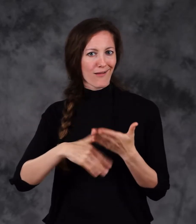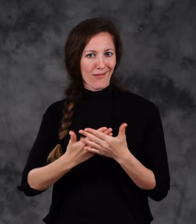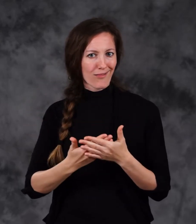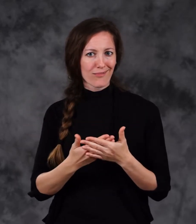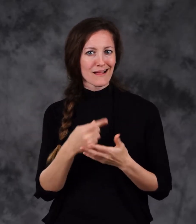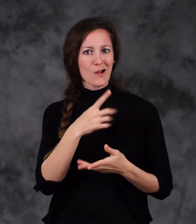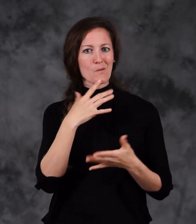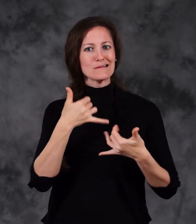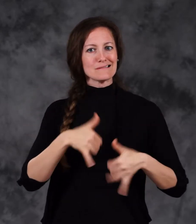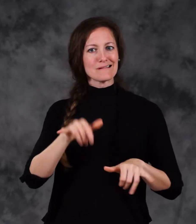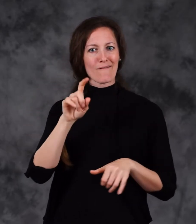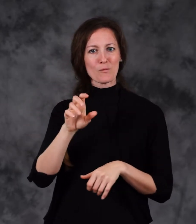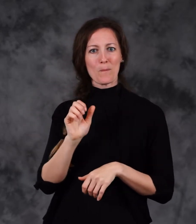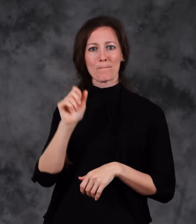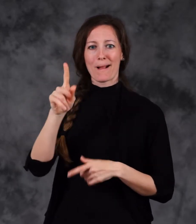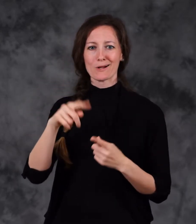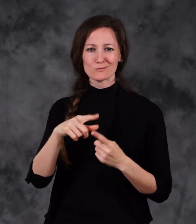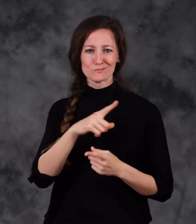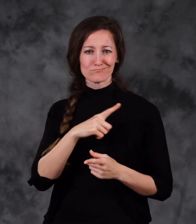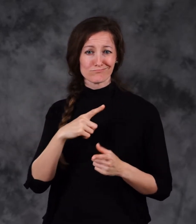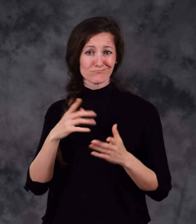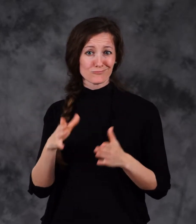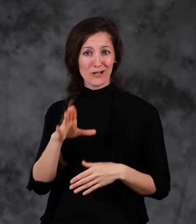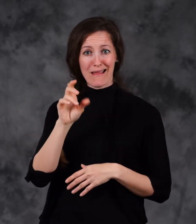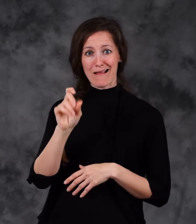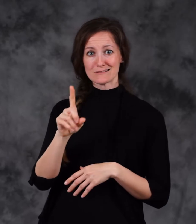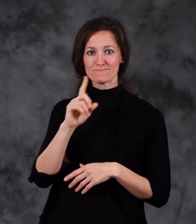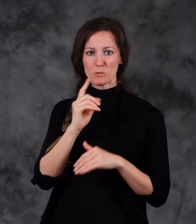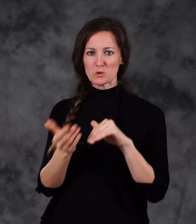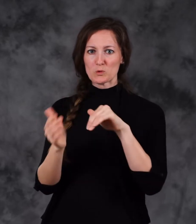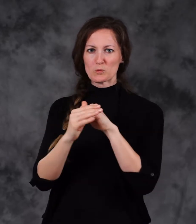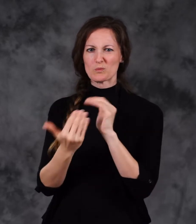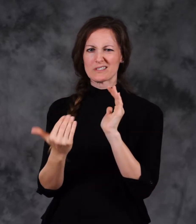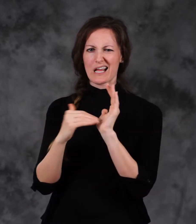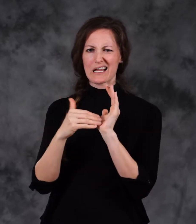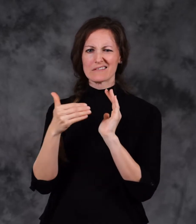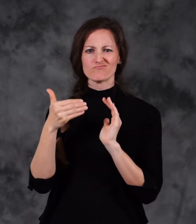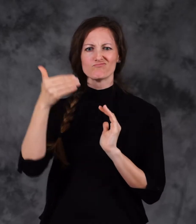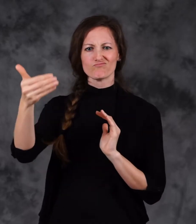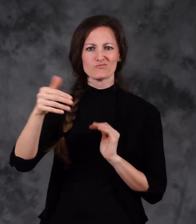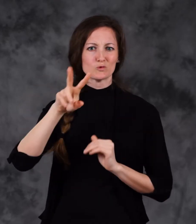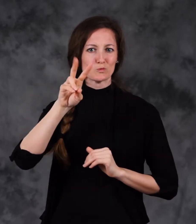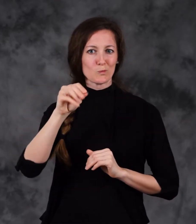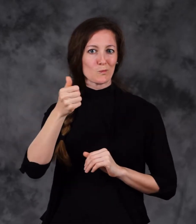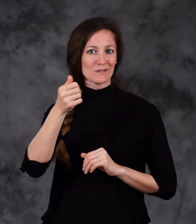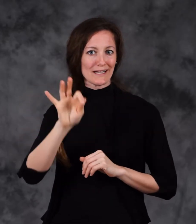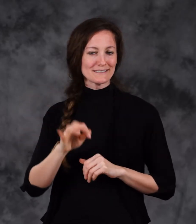They will need to go back to the Legislature and ask again for an increase in funding in 2019.